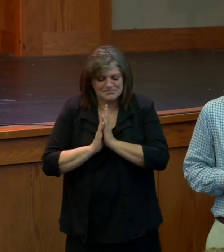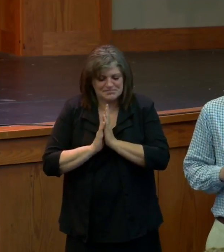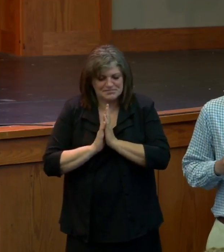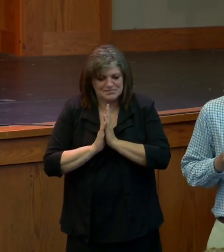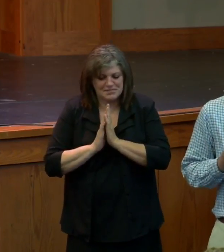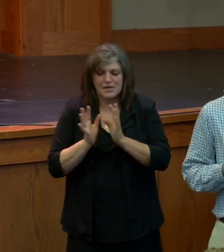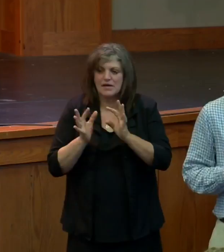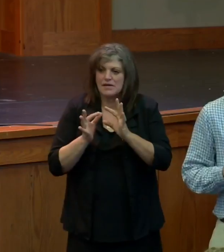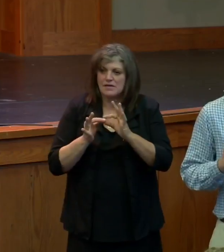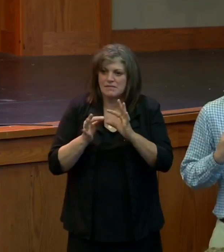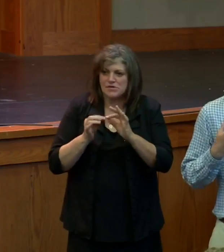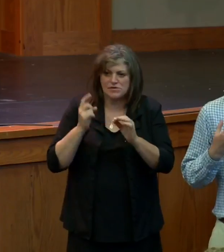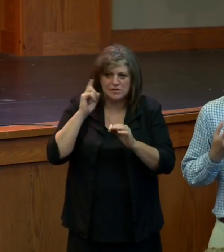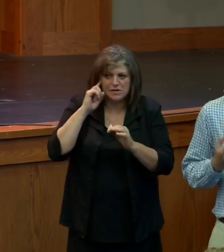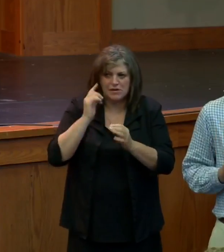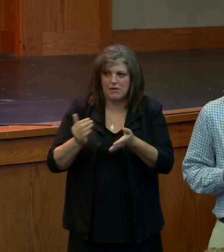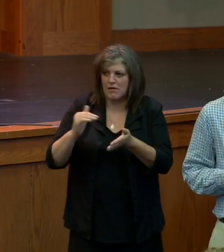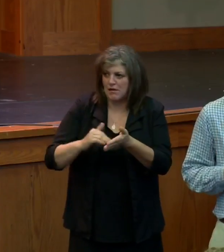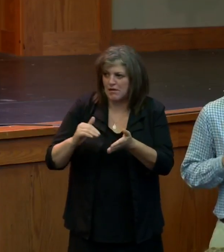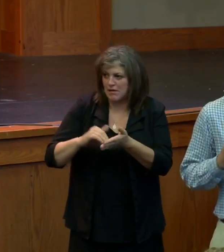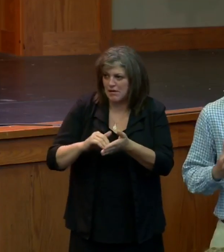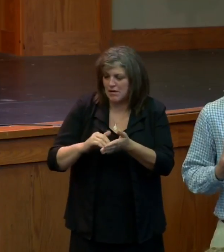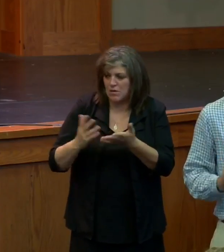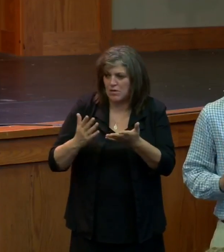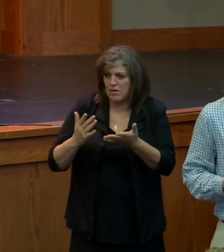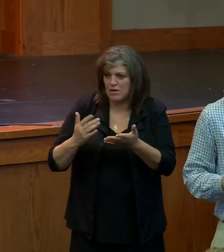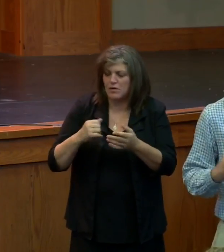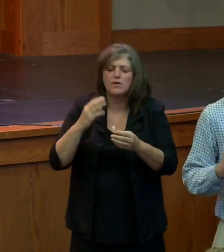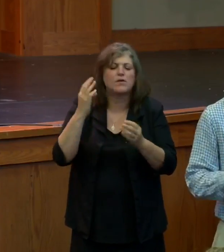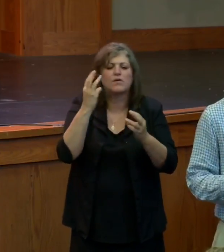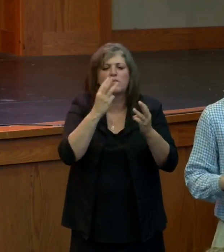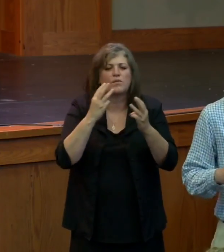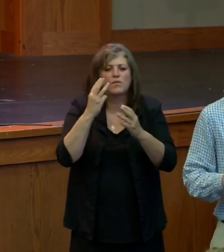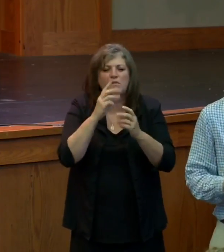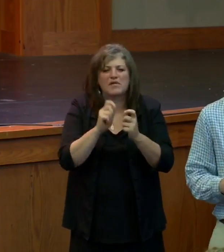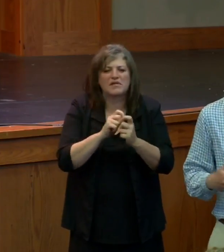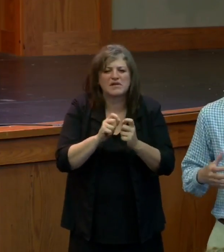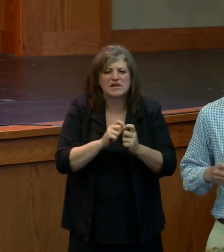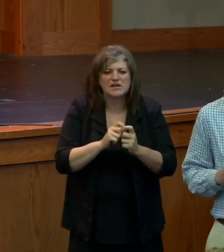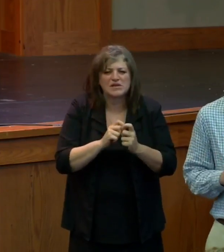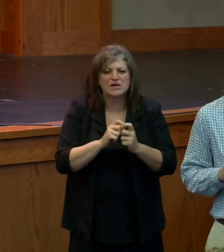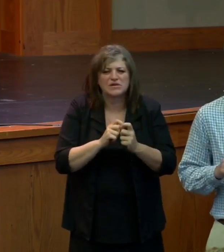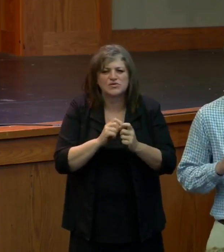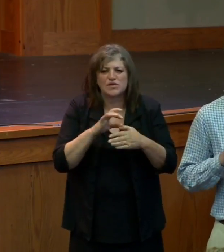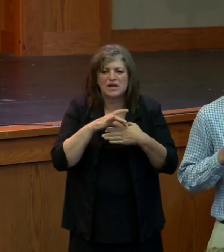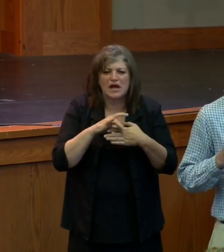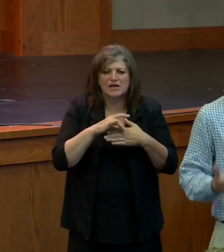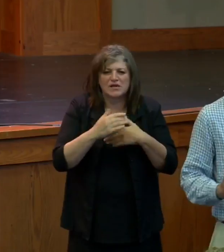THE MESSAGE WE KEEP HEARING IS THAT WE NEED TO NOT WORRY ABOUT THE DETAILS OF THE CONTENT OR THE PROCESS BUT JUST GET